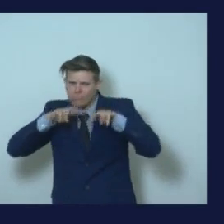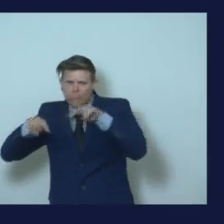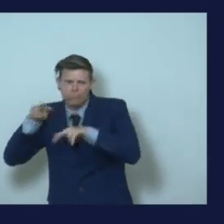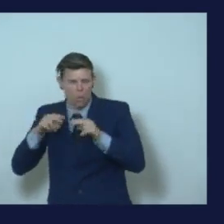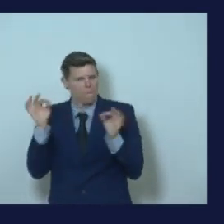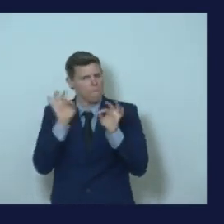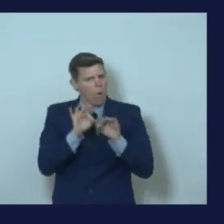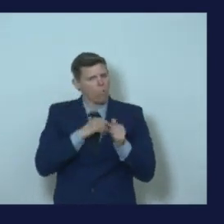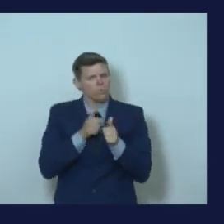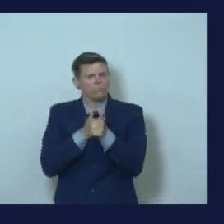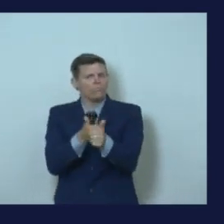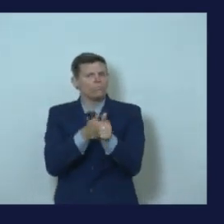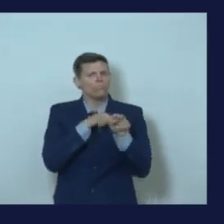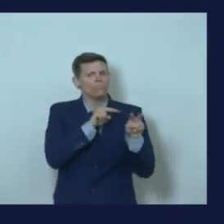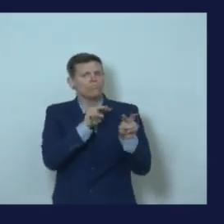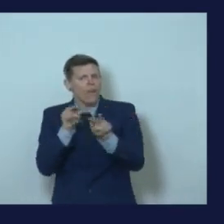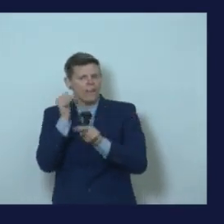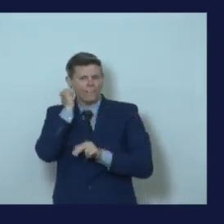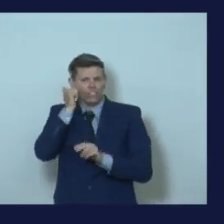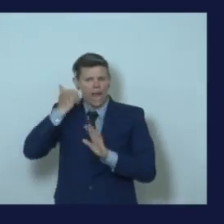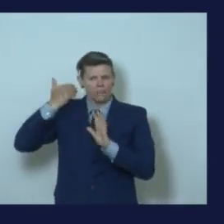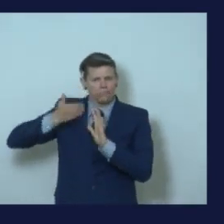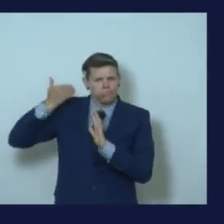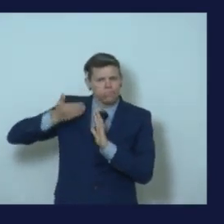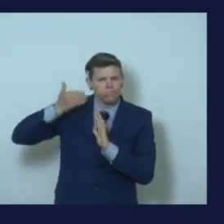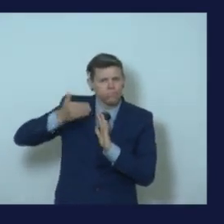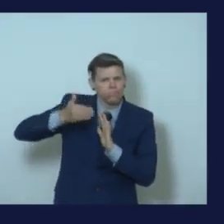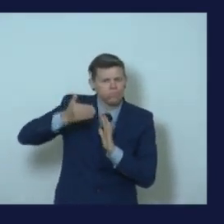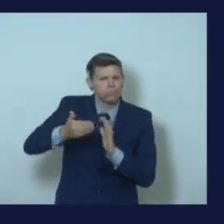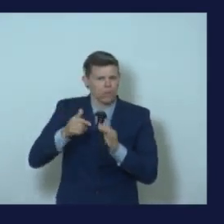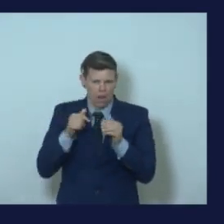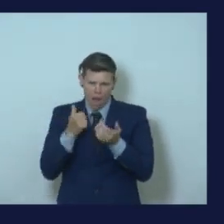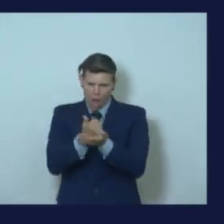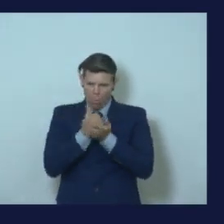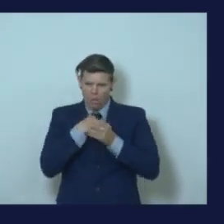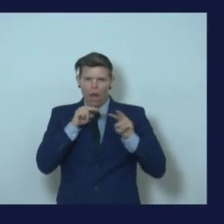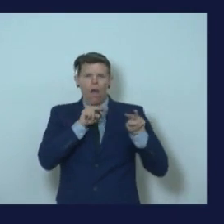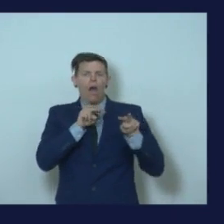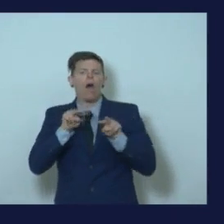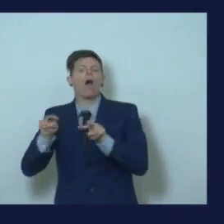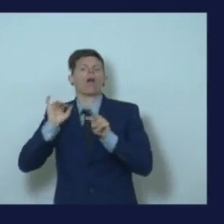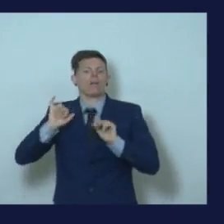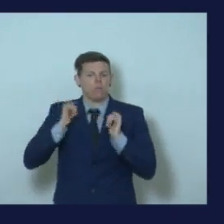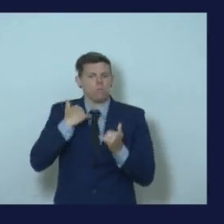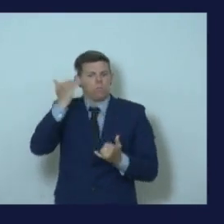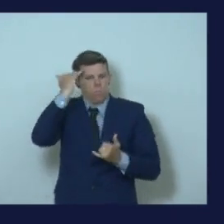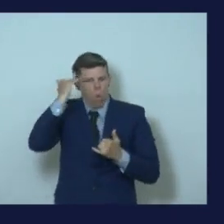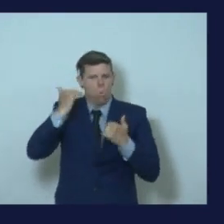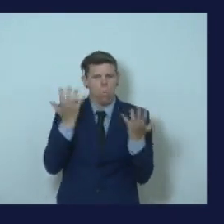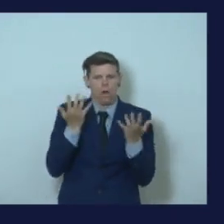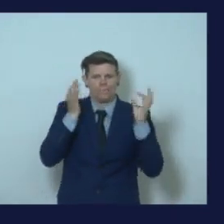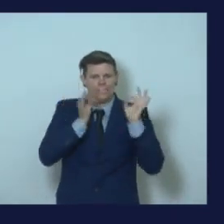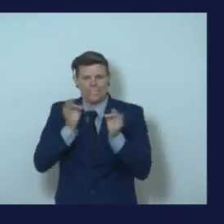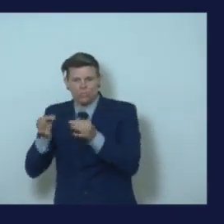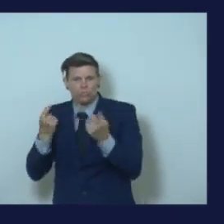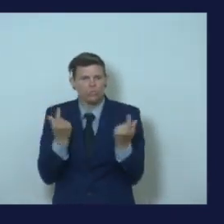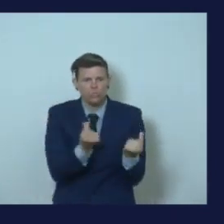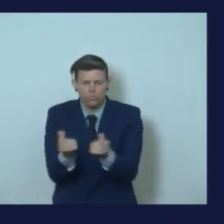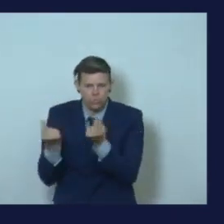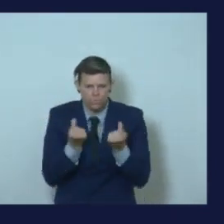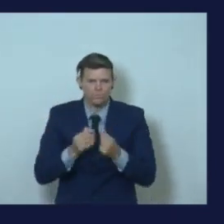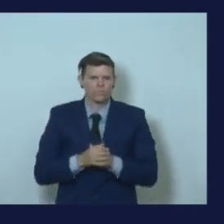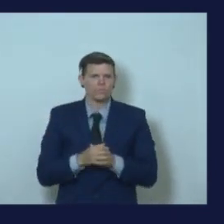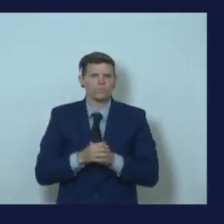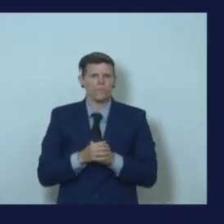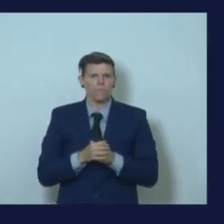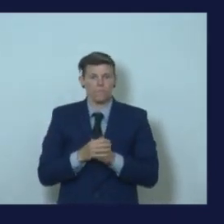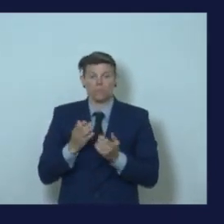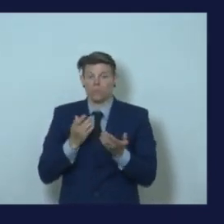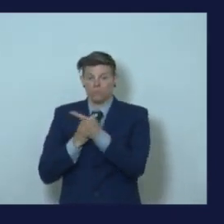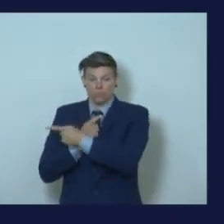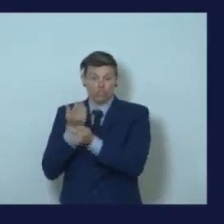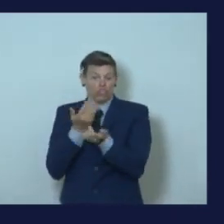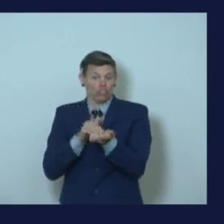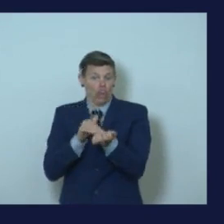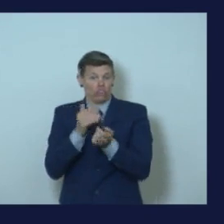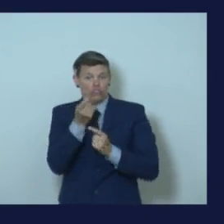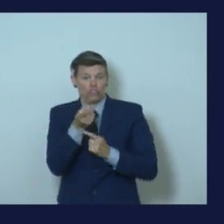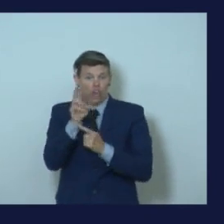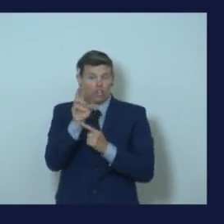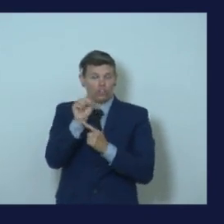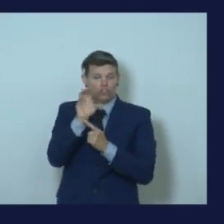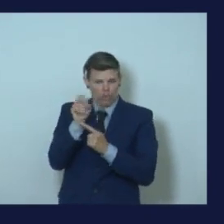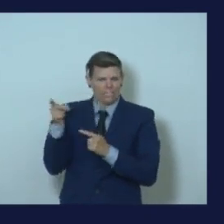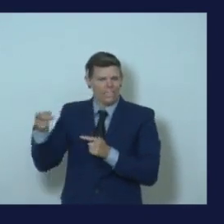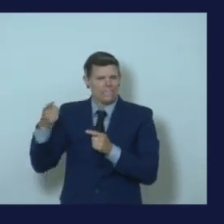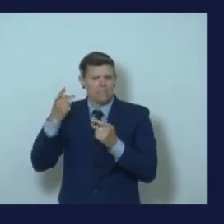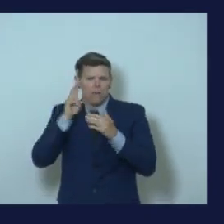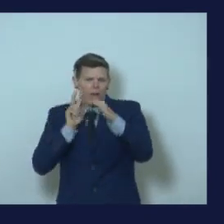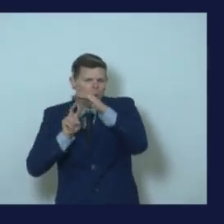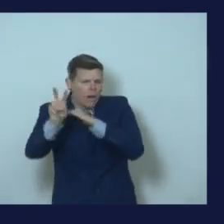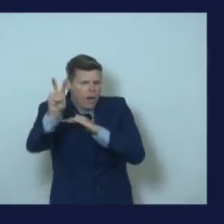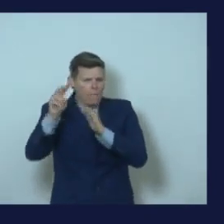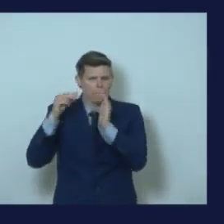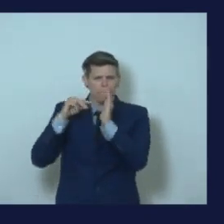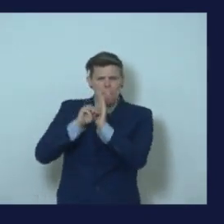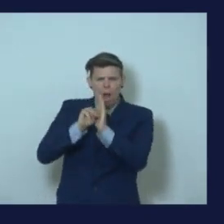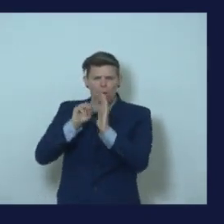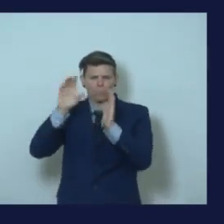EVERYONE IN GOVERNMENT AND THE REASON THAT’S IMPORTANT TO ME IS TO SORT OF LOOK AT HOW THE DAY’S SHAPE UP AND RESPONSE ANY NUMBER OF DECISIONS, BUT I DO WANT TO REMIND EVERYONE WHO’S VIEWING